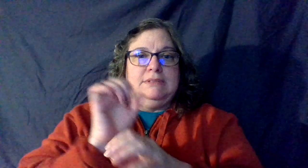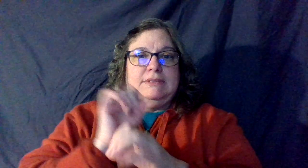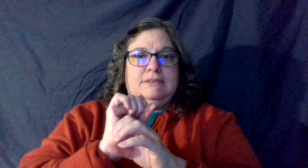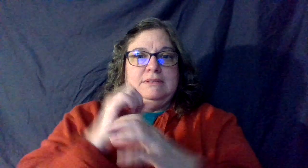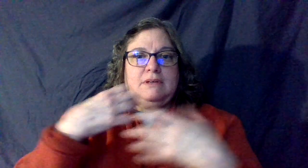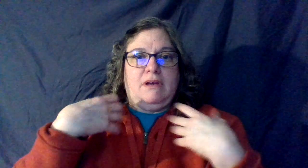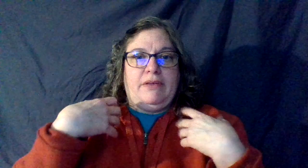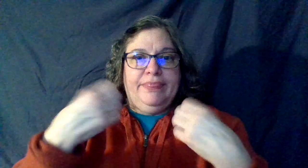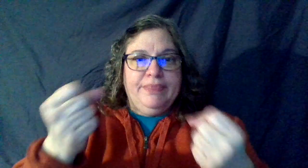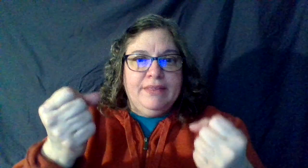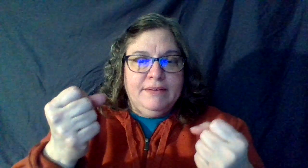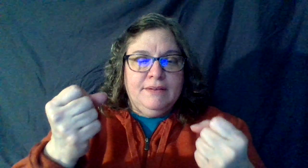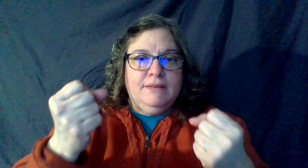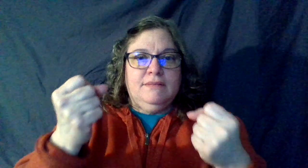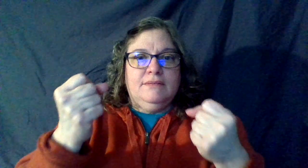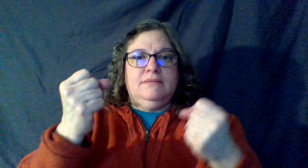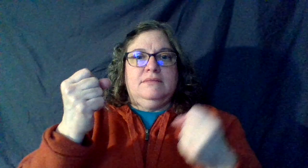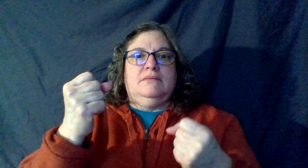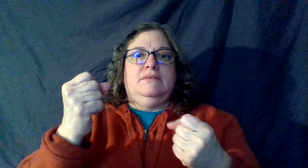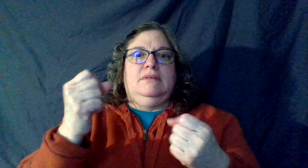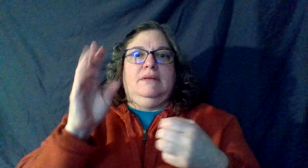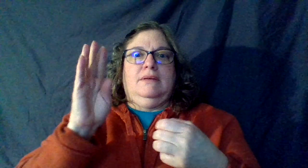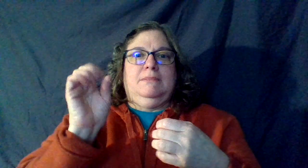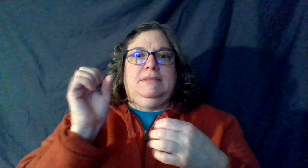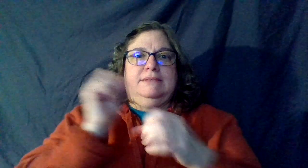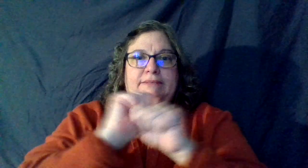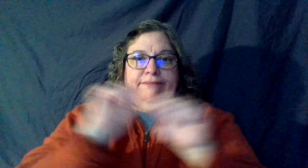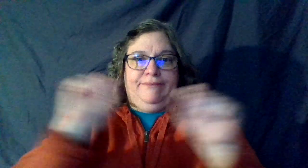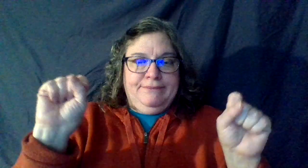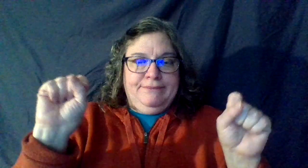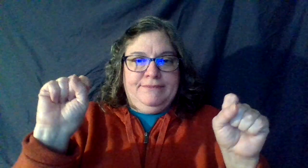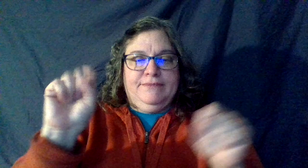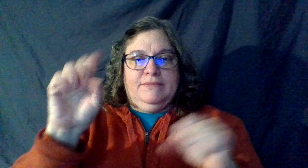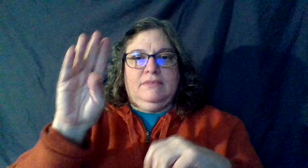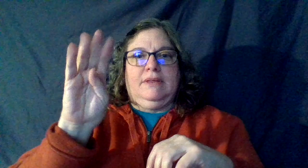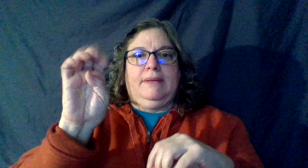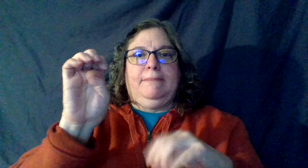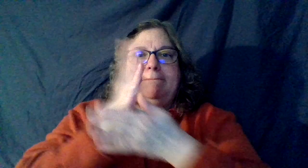Be healthy, be safe, be peaceful.